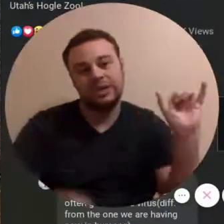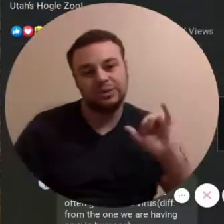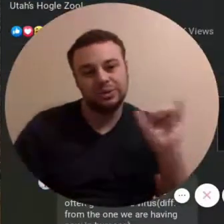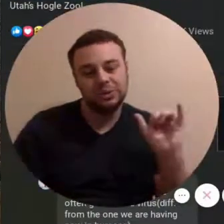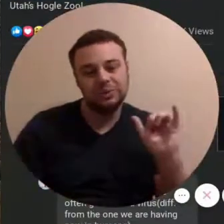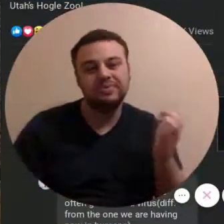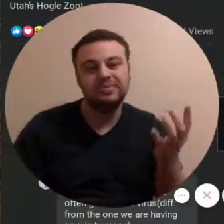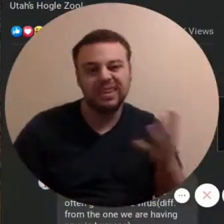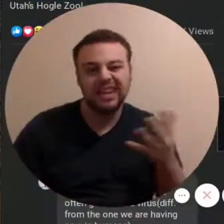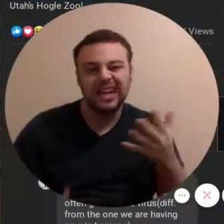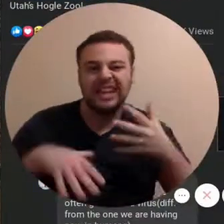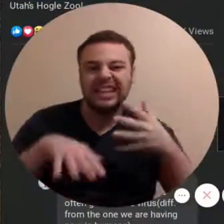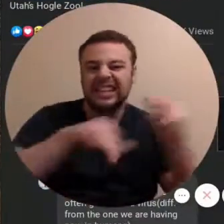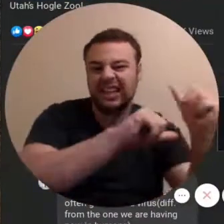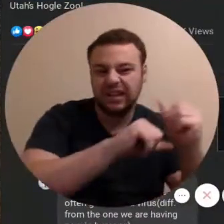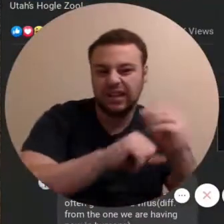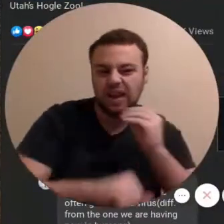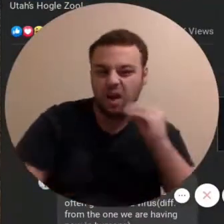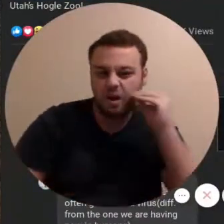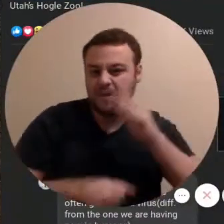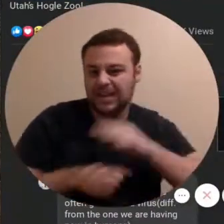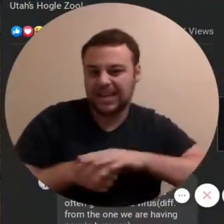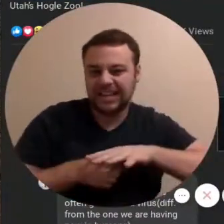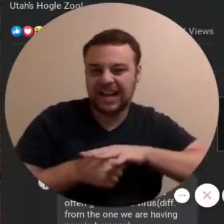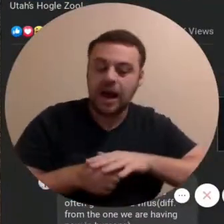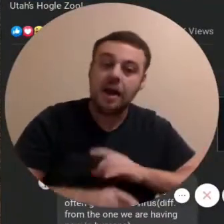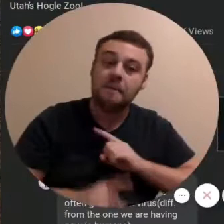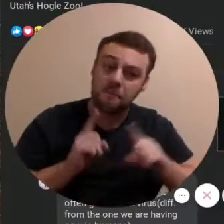something to be aware of- that the cougars can be found in any part of the state.